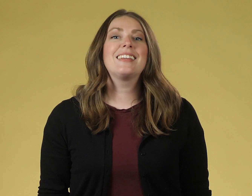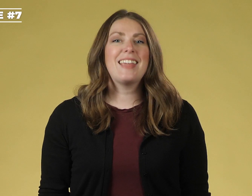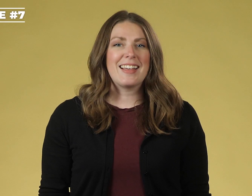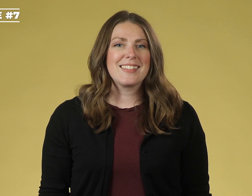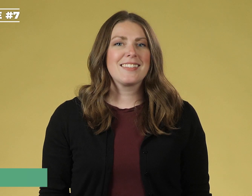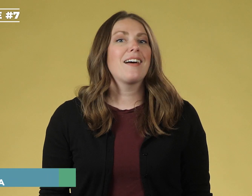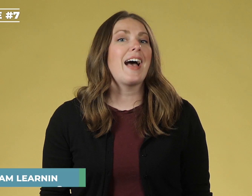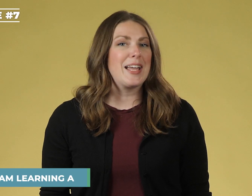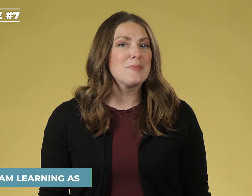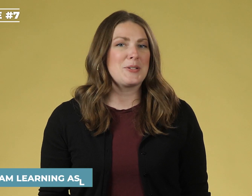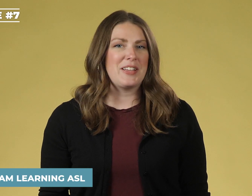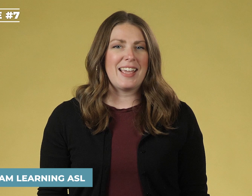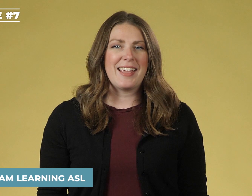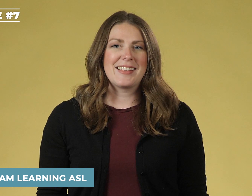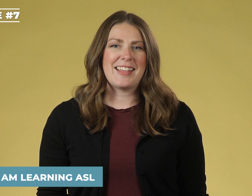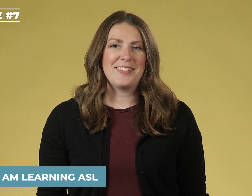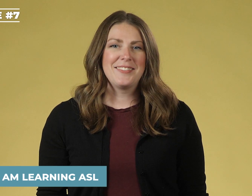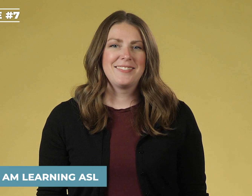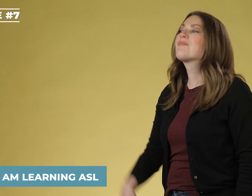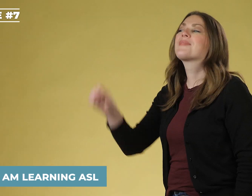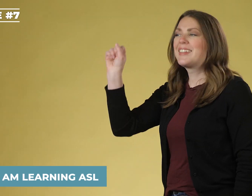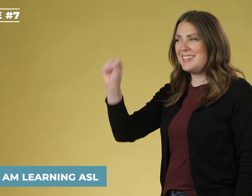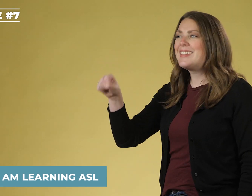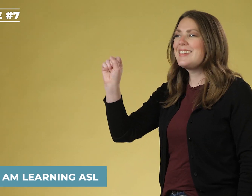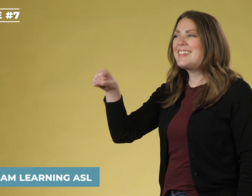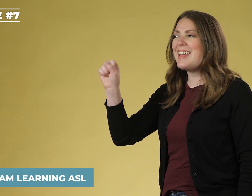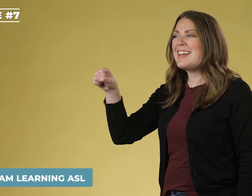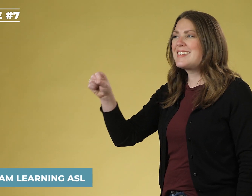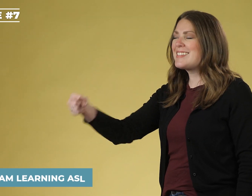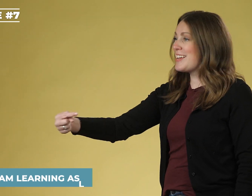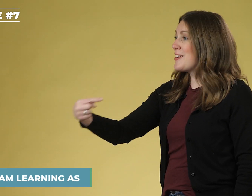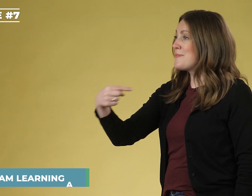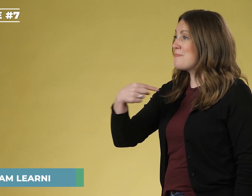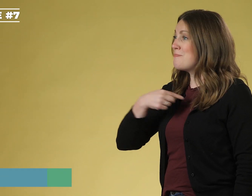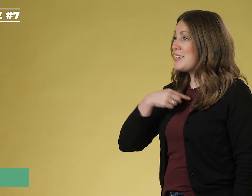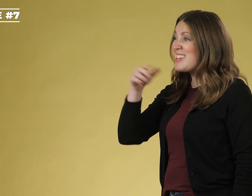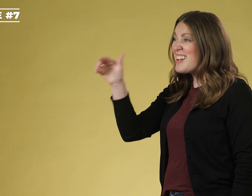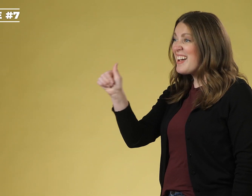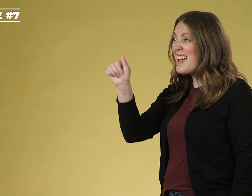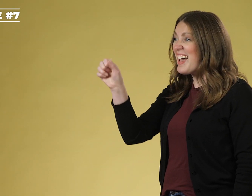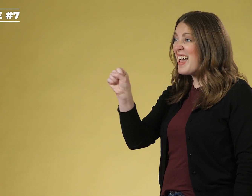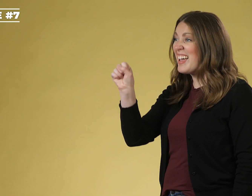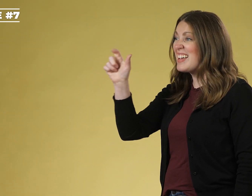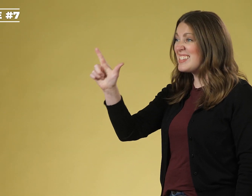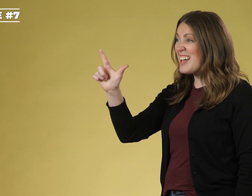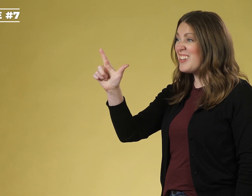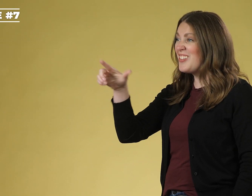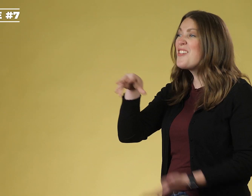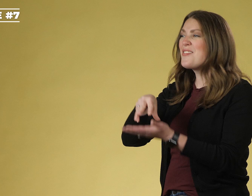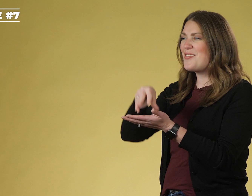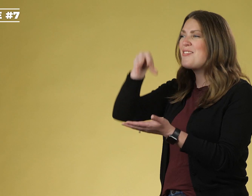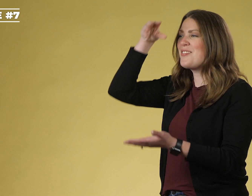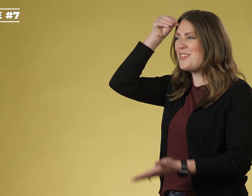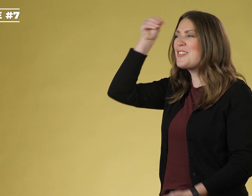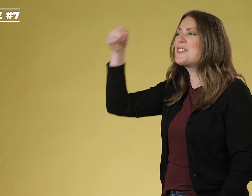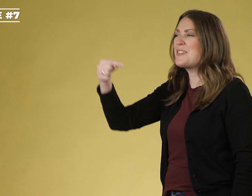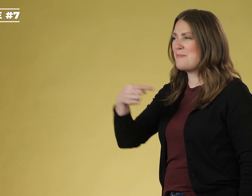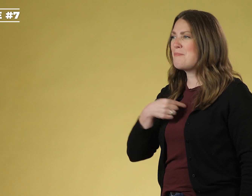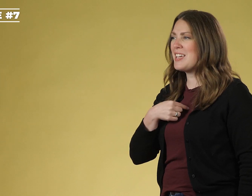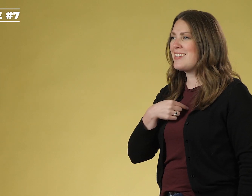Yes, I am learning ASL. 'Yes, me ASL learn me.'